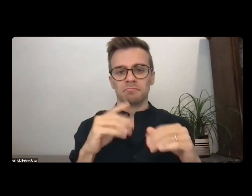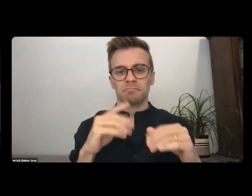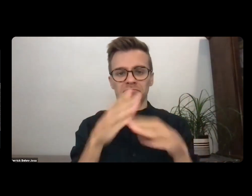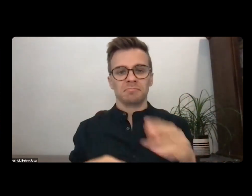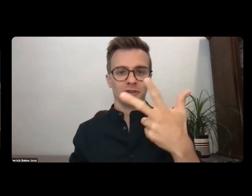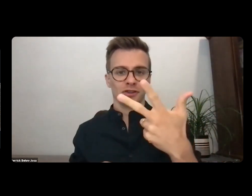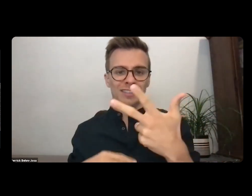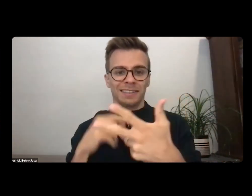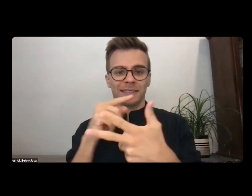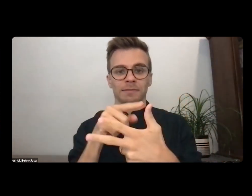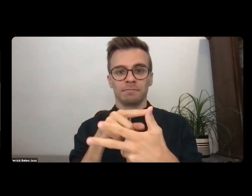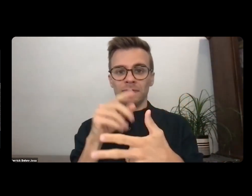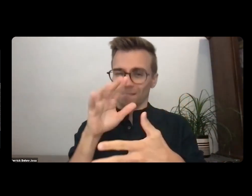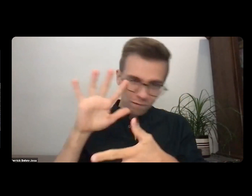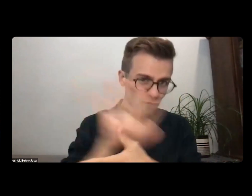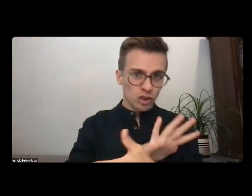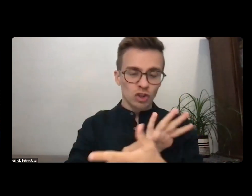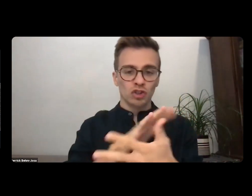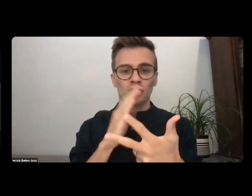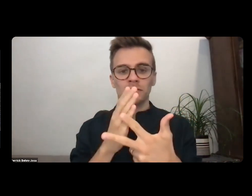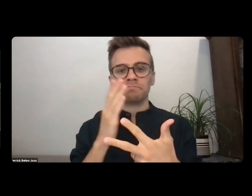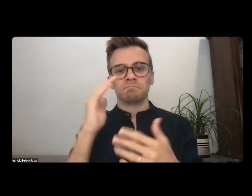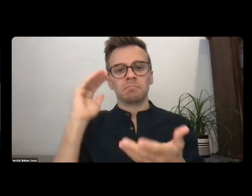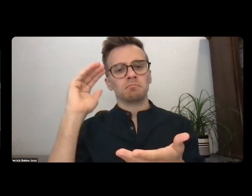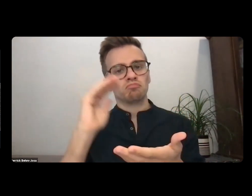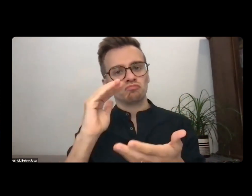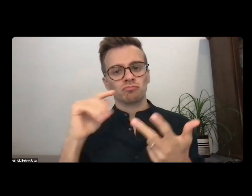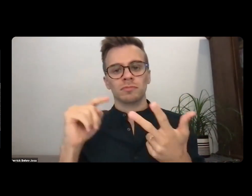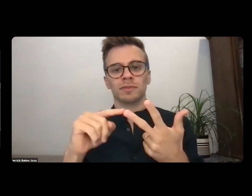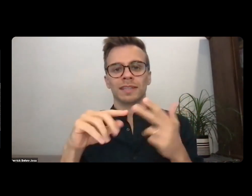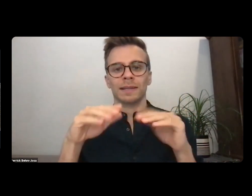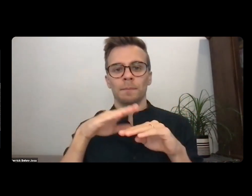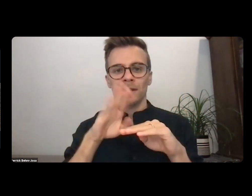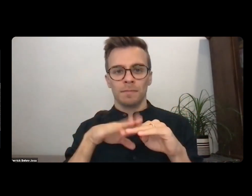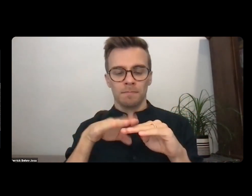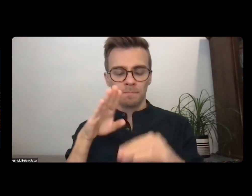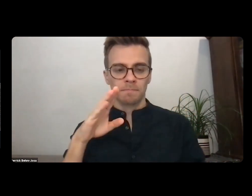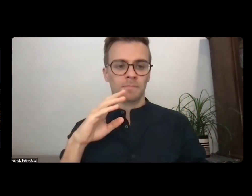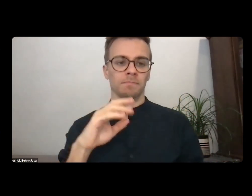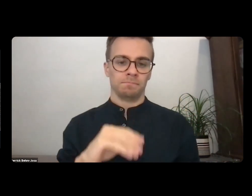terms of how much DeafSpace should be in a particular building or space.